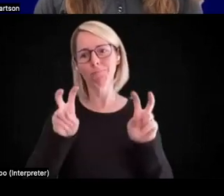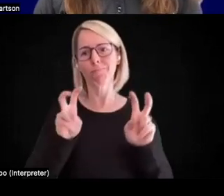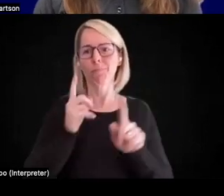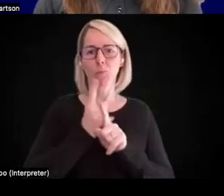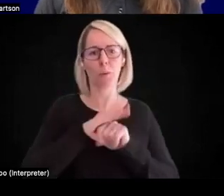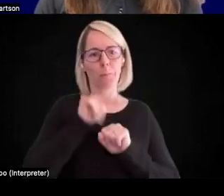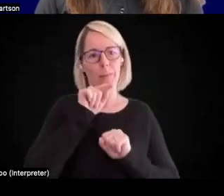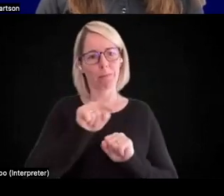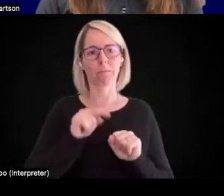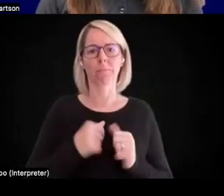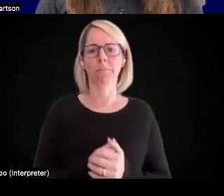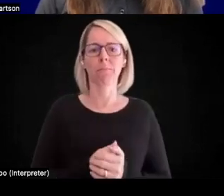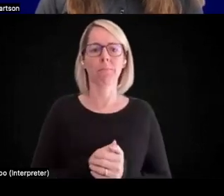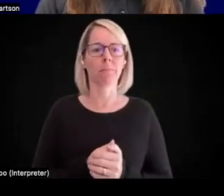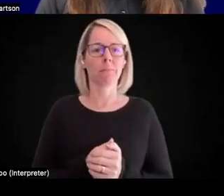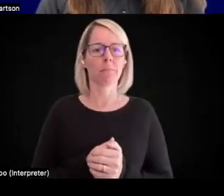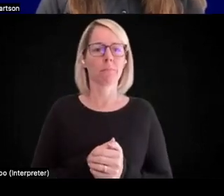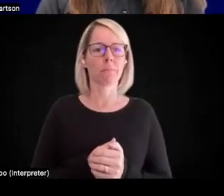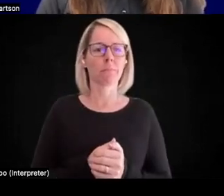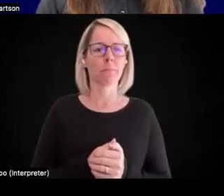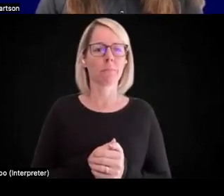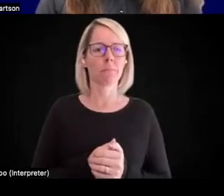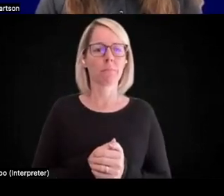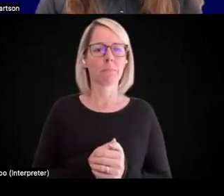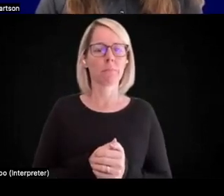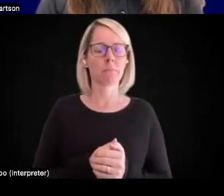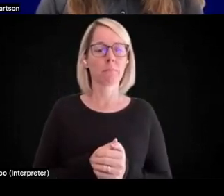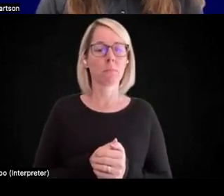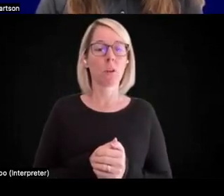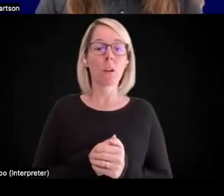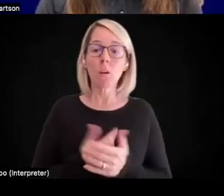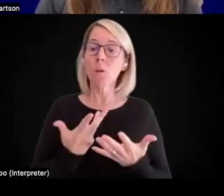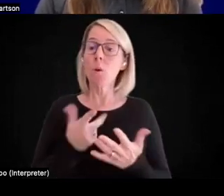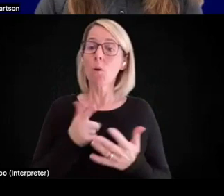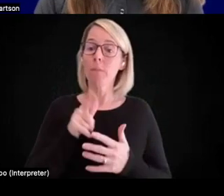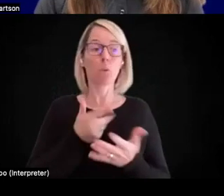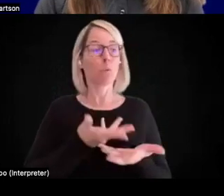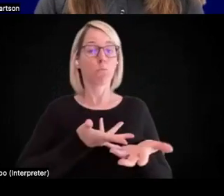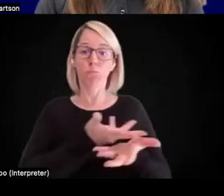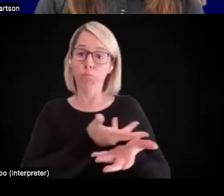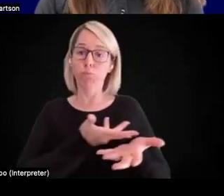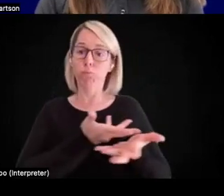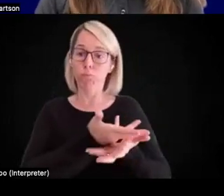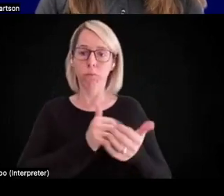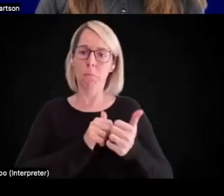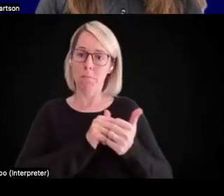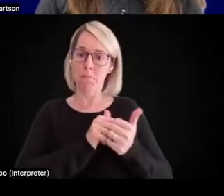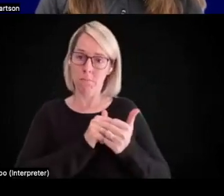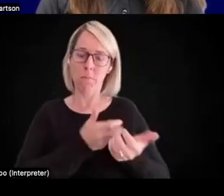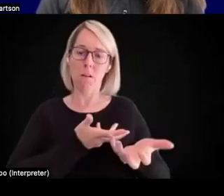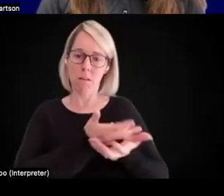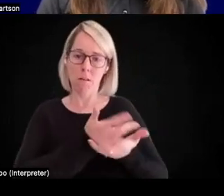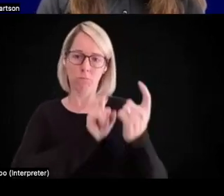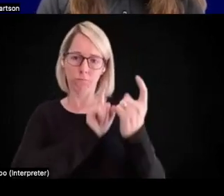As an interaction partner with someone with deafblindness, you often need to relearn